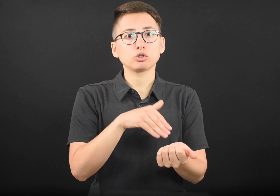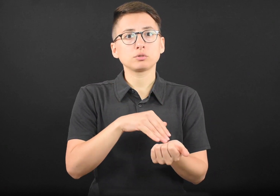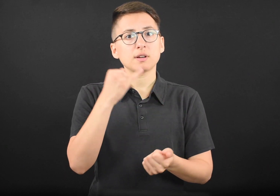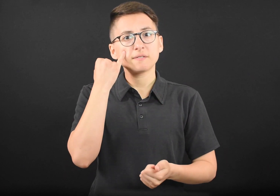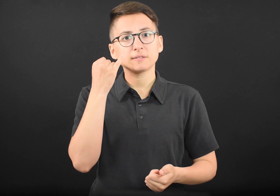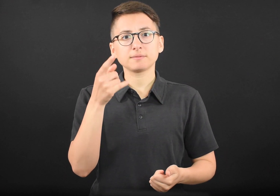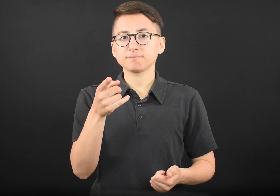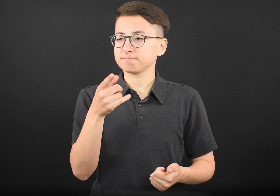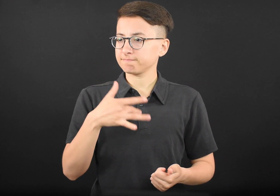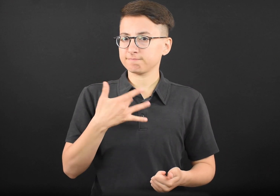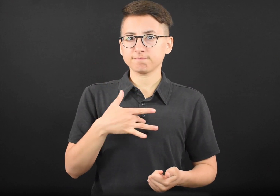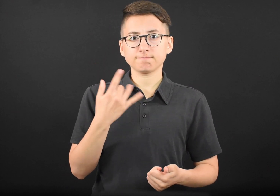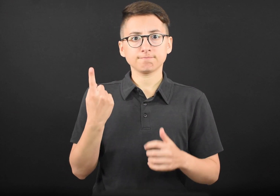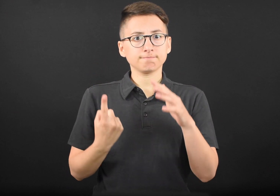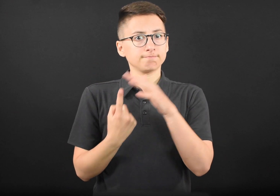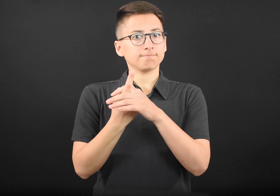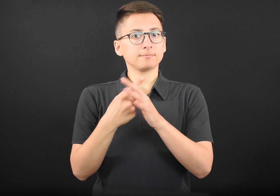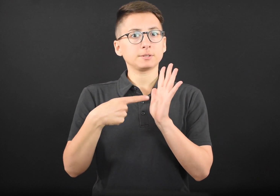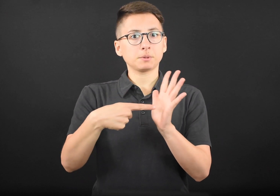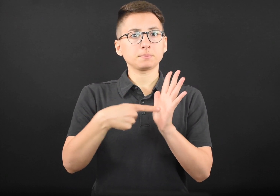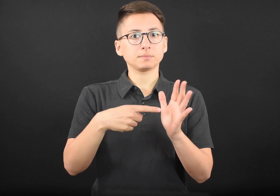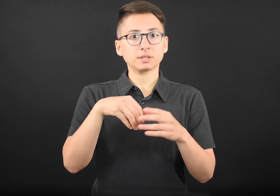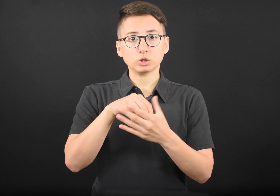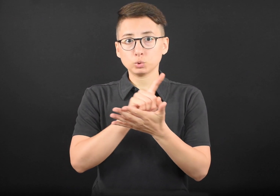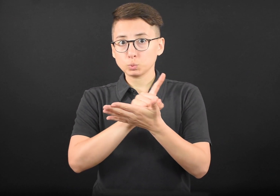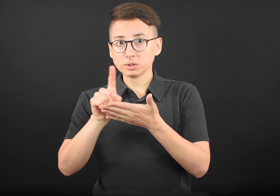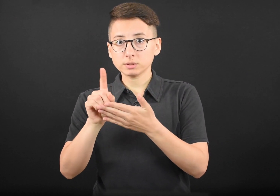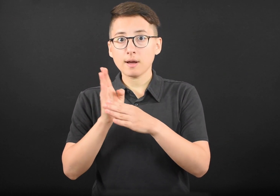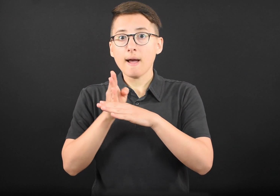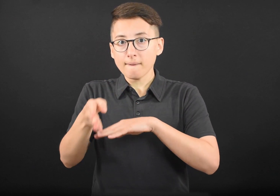in the weeks after receiving the COVID-19 vaccine: ●